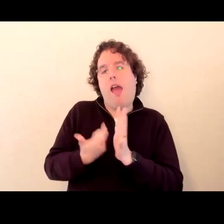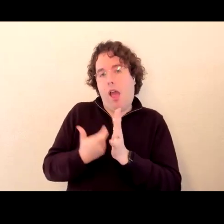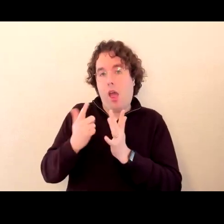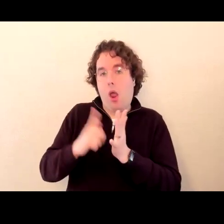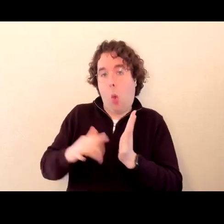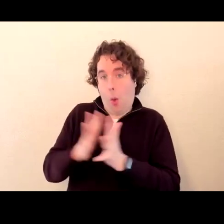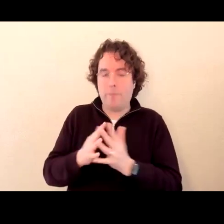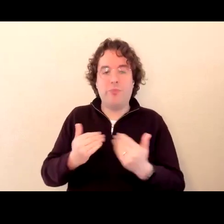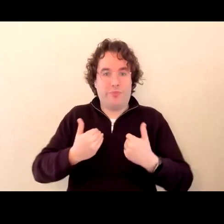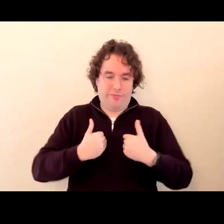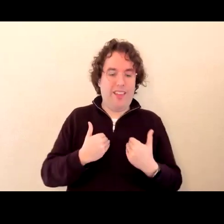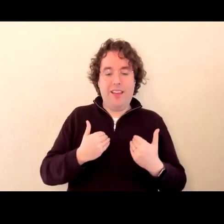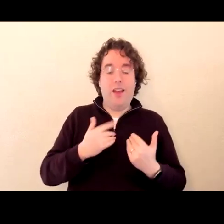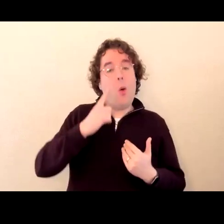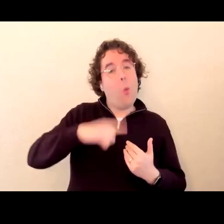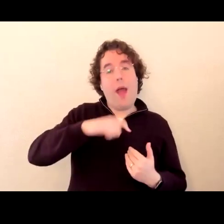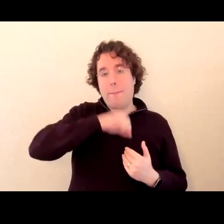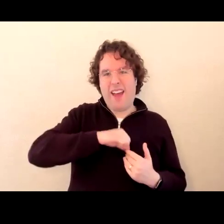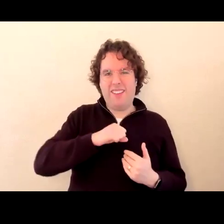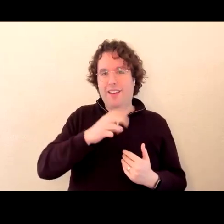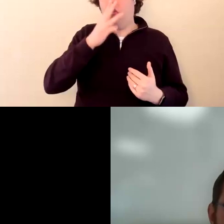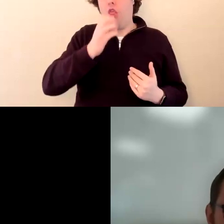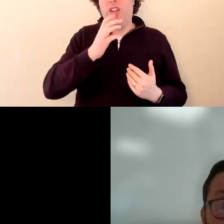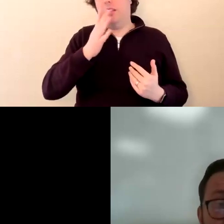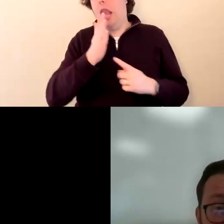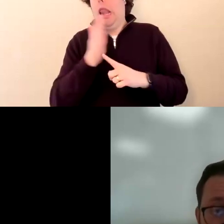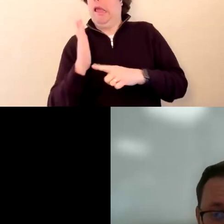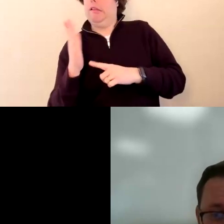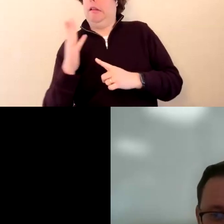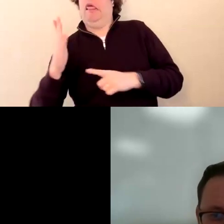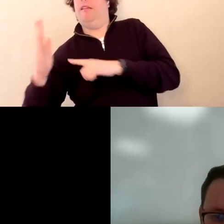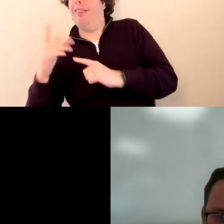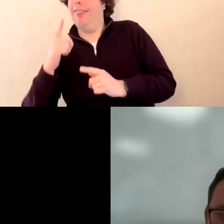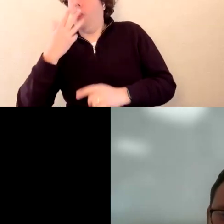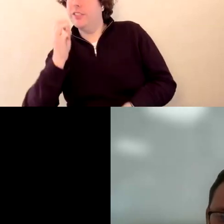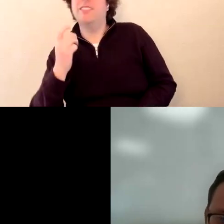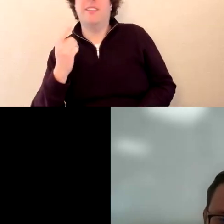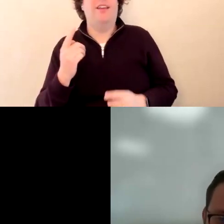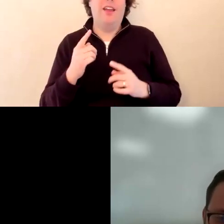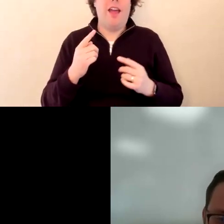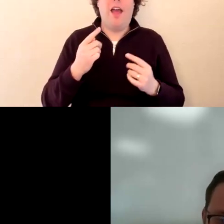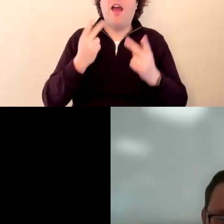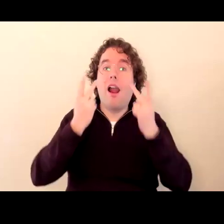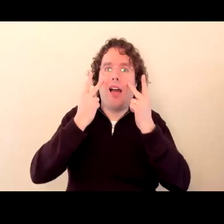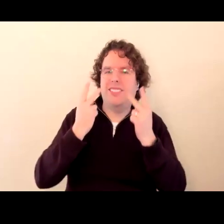increasingly later 30s with a beard and glasses, and I have a blurred background as I'm in the office today, but,